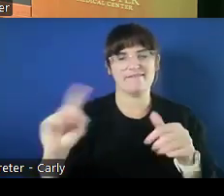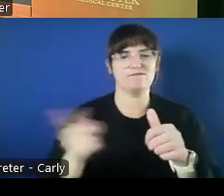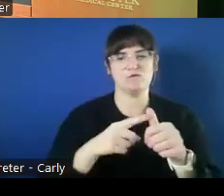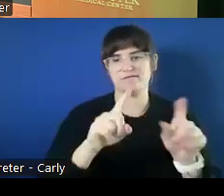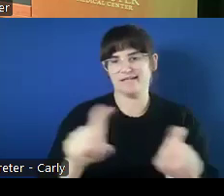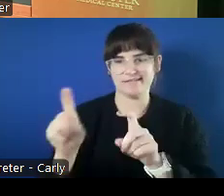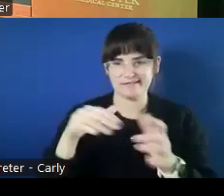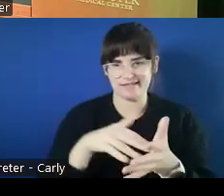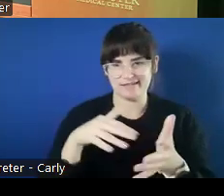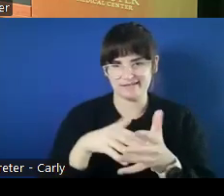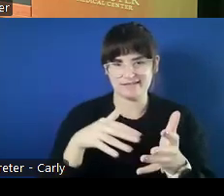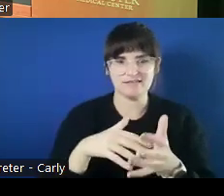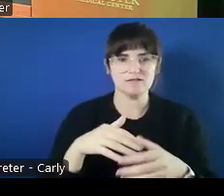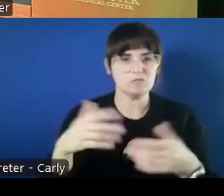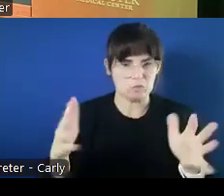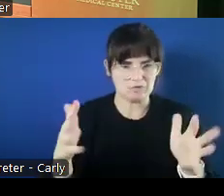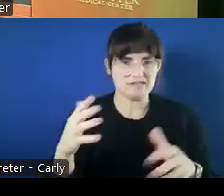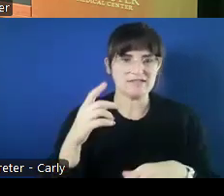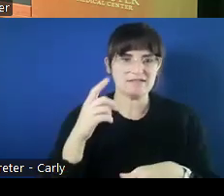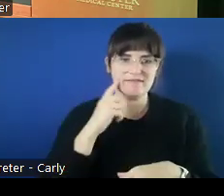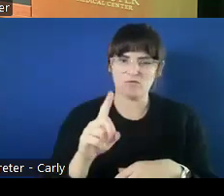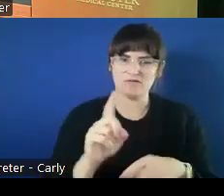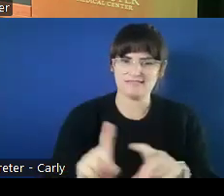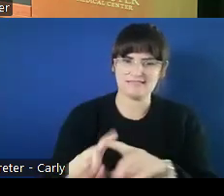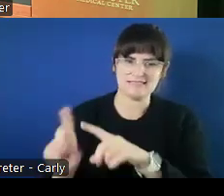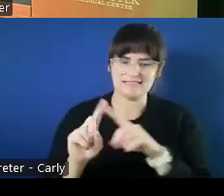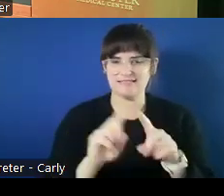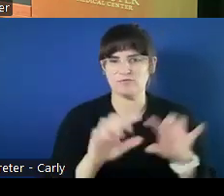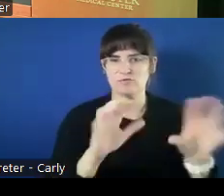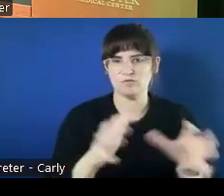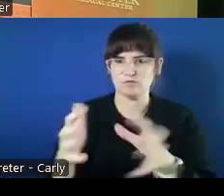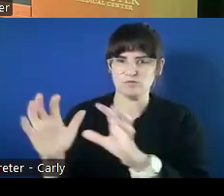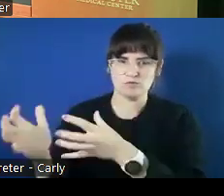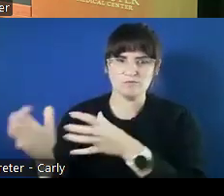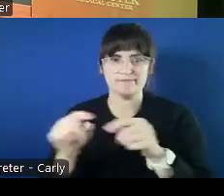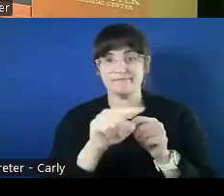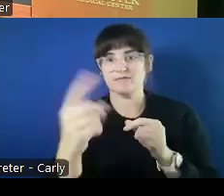this is an example um of one of our randomized trials in patients with heart failure um and so